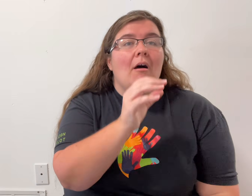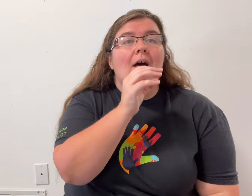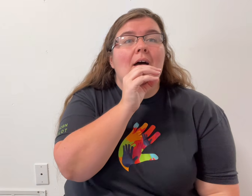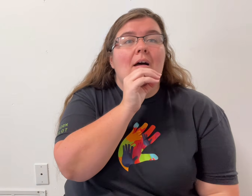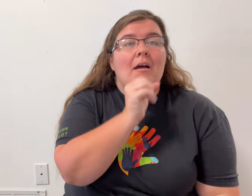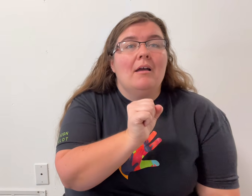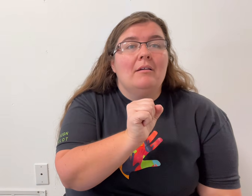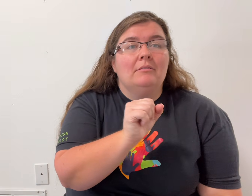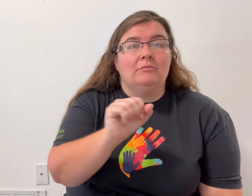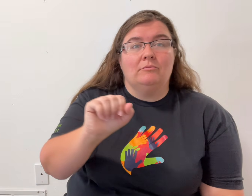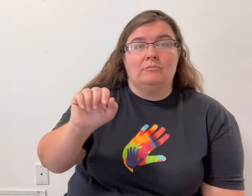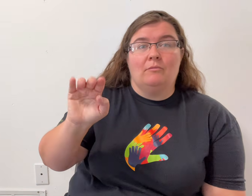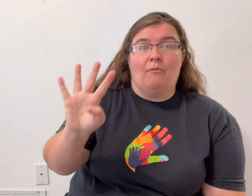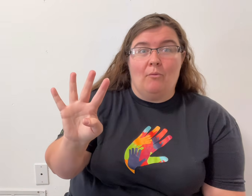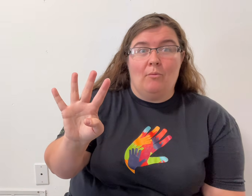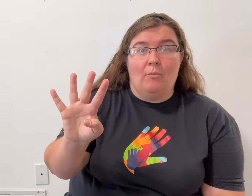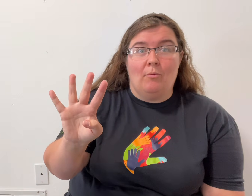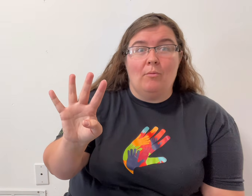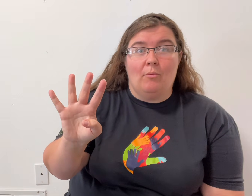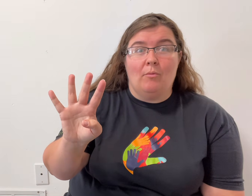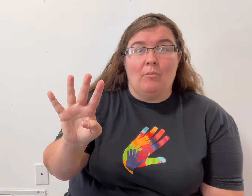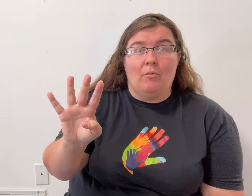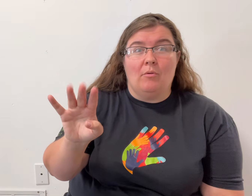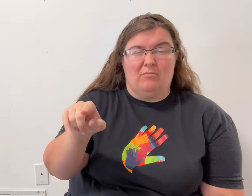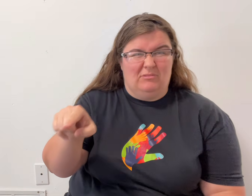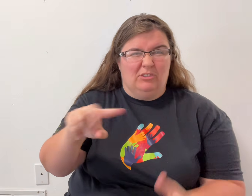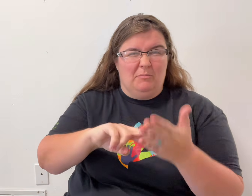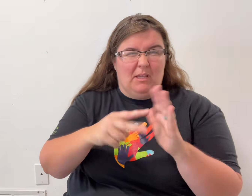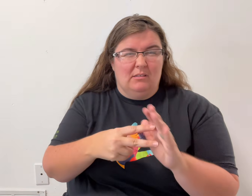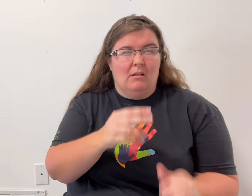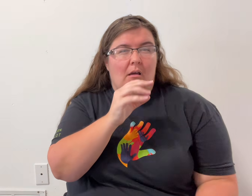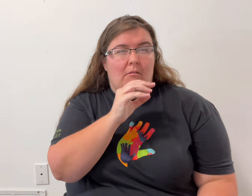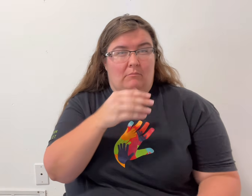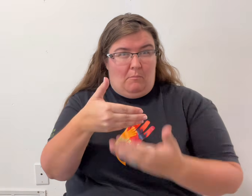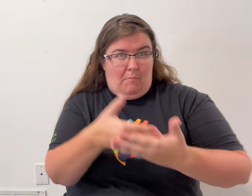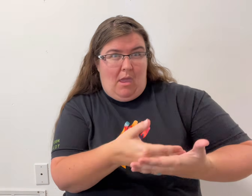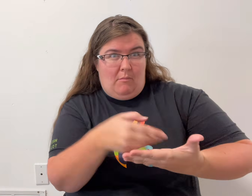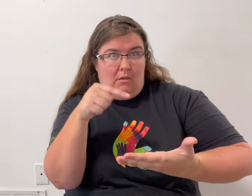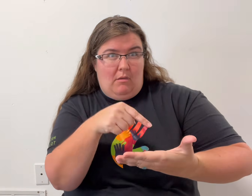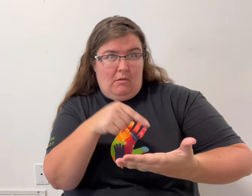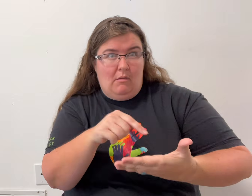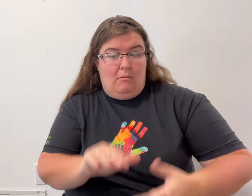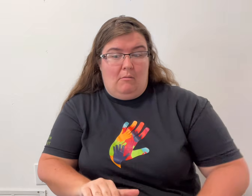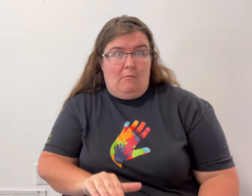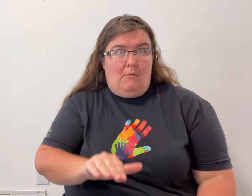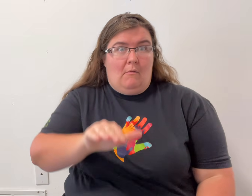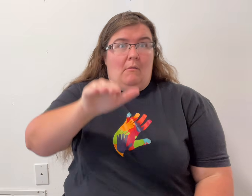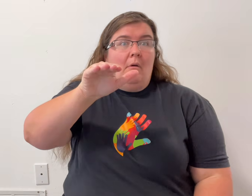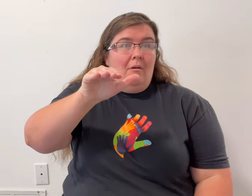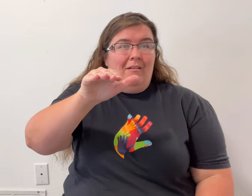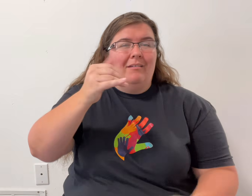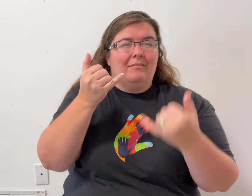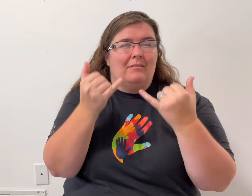AGE FOUR. She means the baby has now grown up